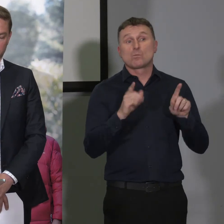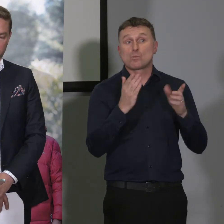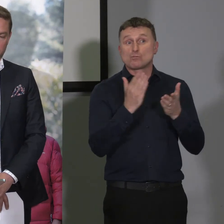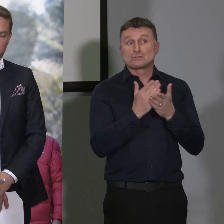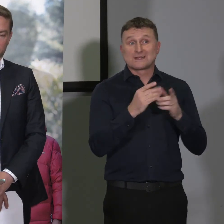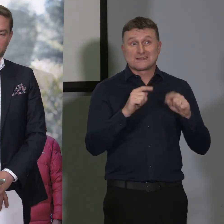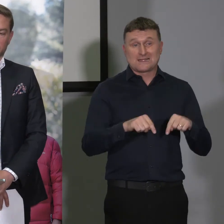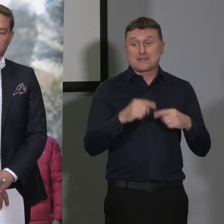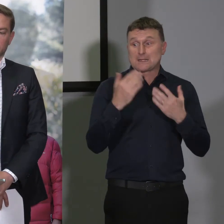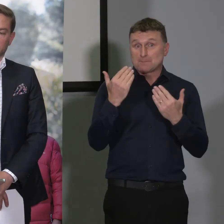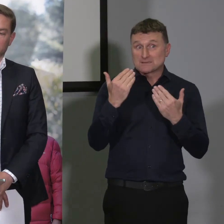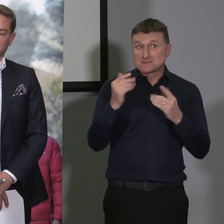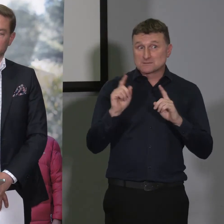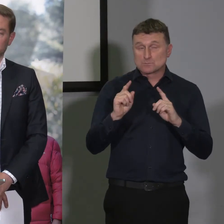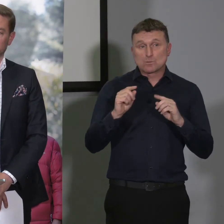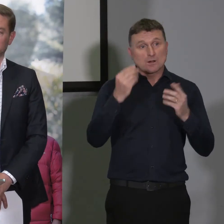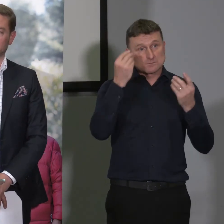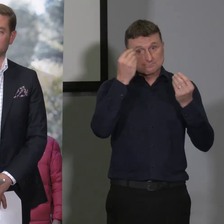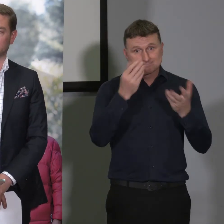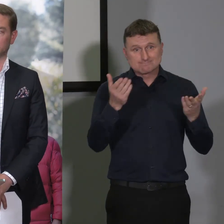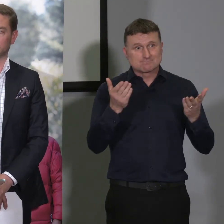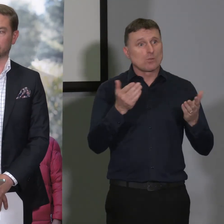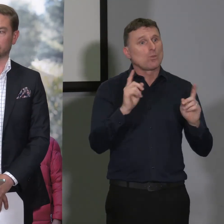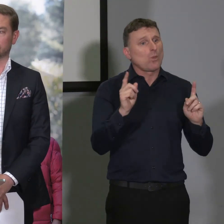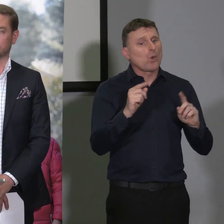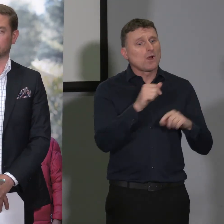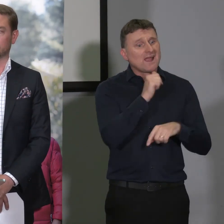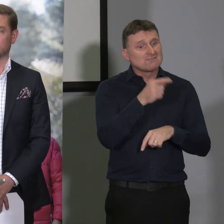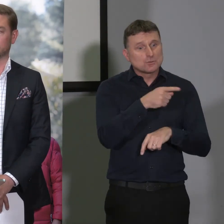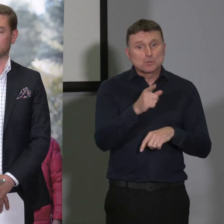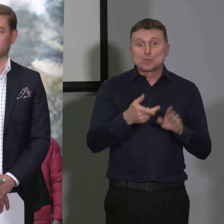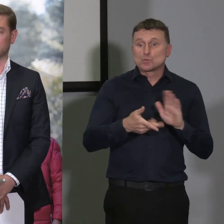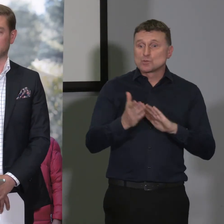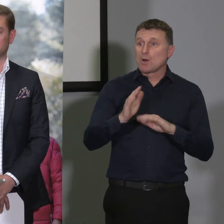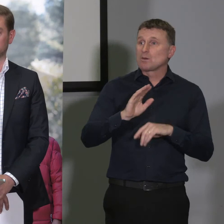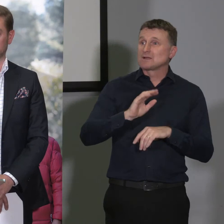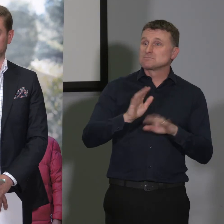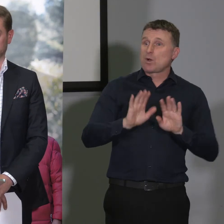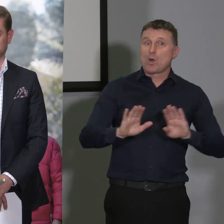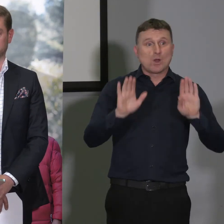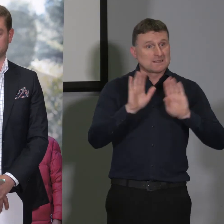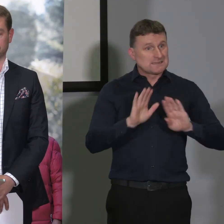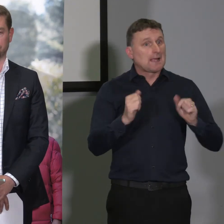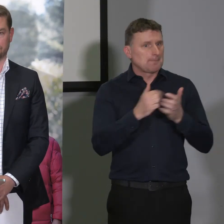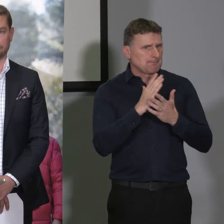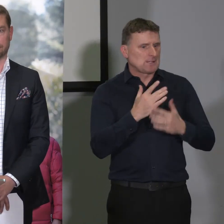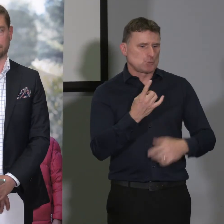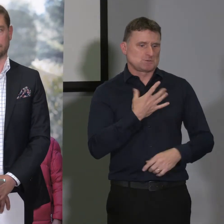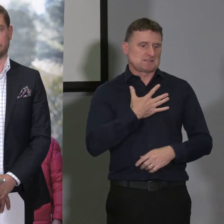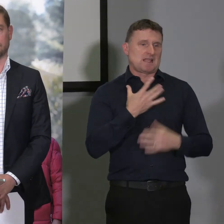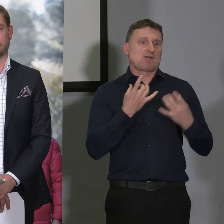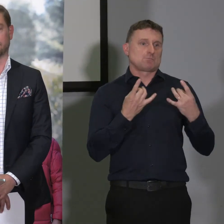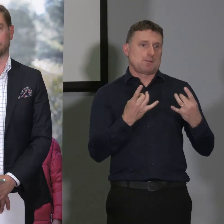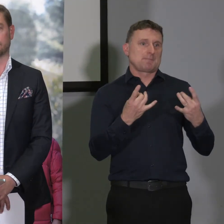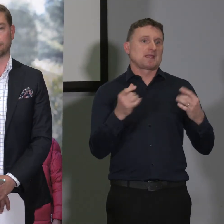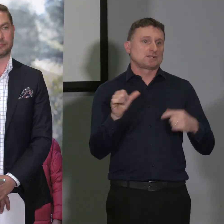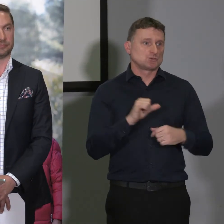presentation today is to say before you go on holiday, let's get some of these things